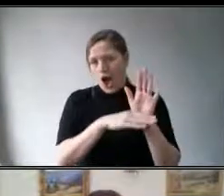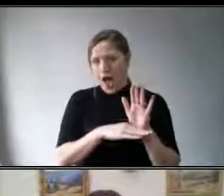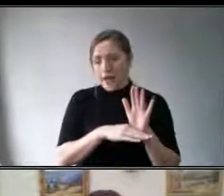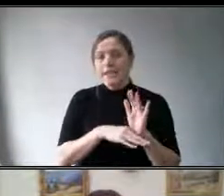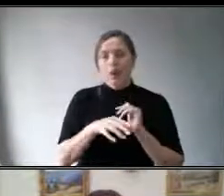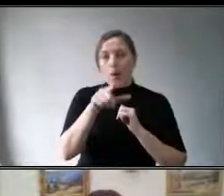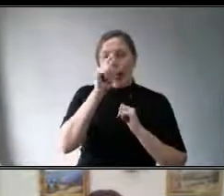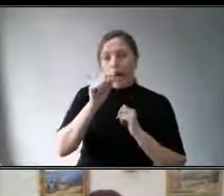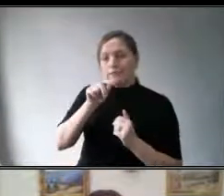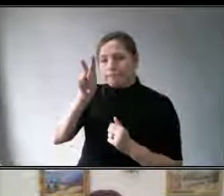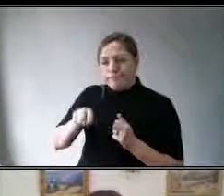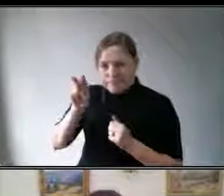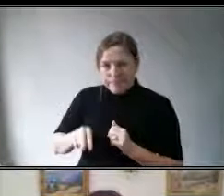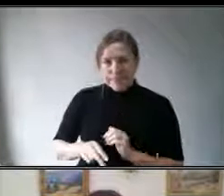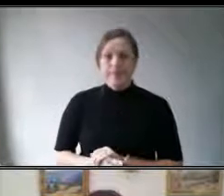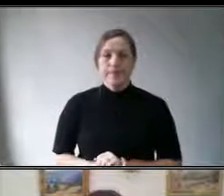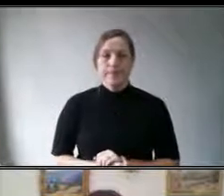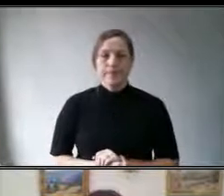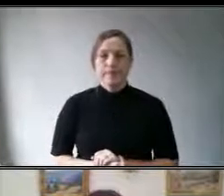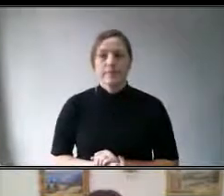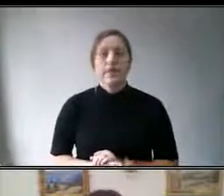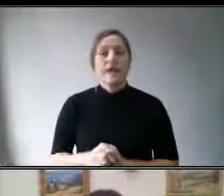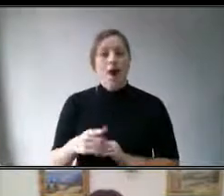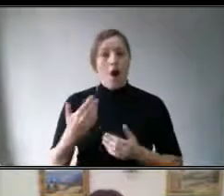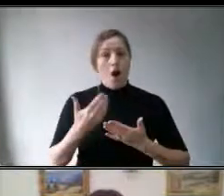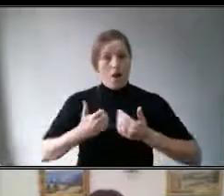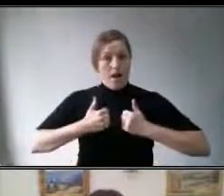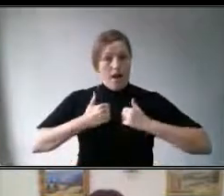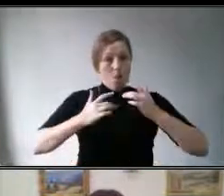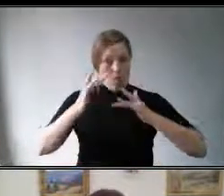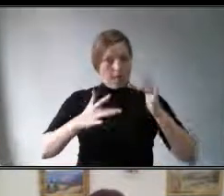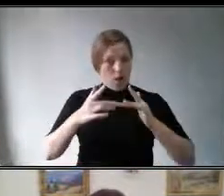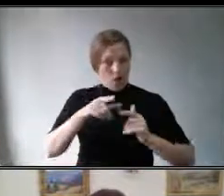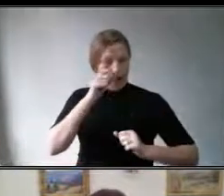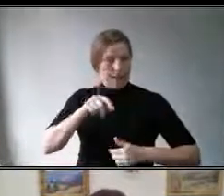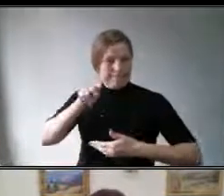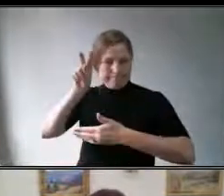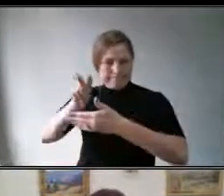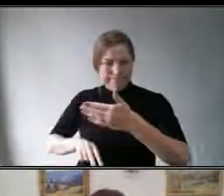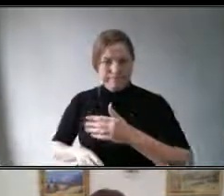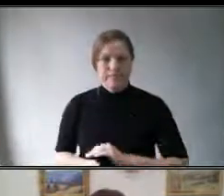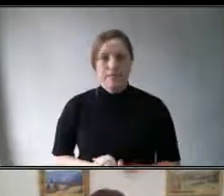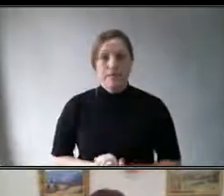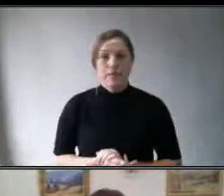um the guidelines are available now and the program itself will be open for application